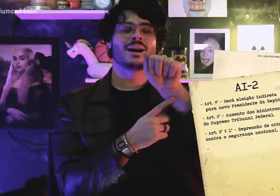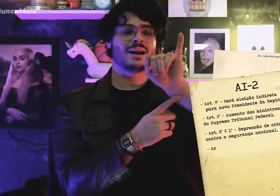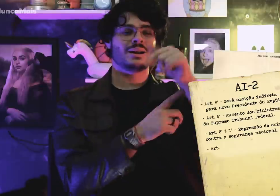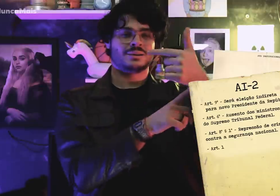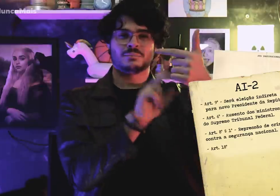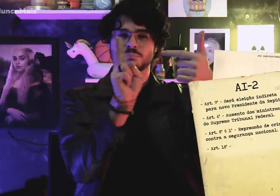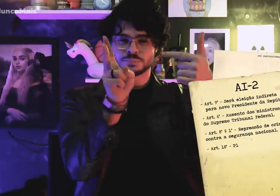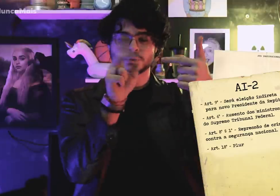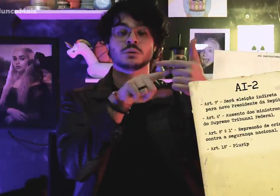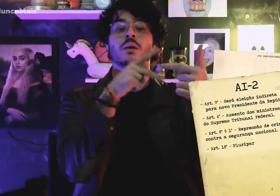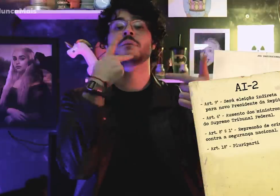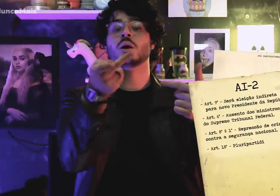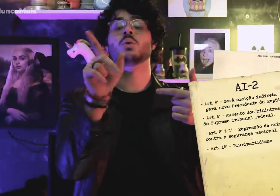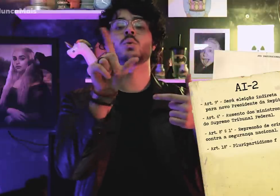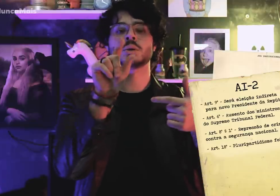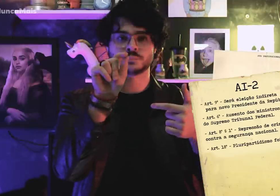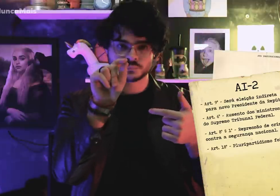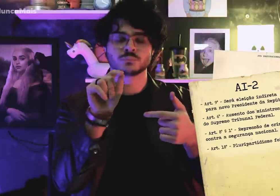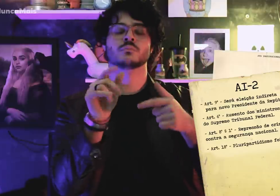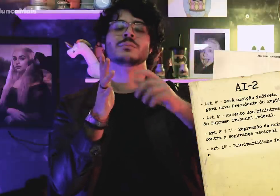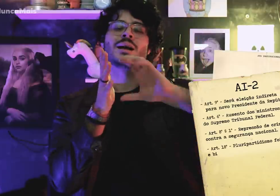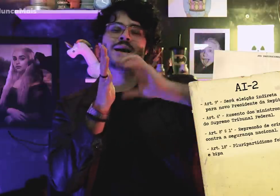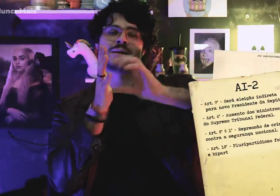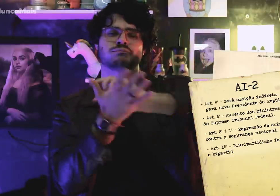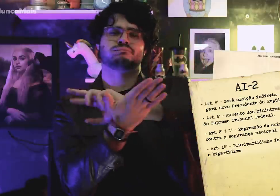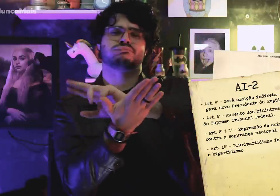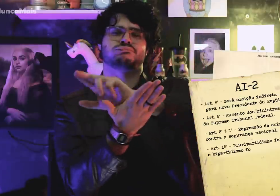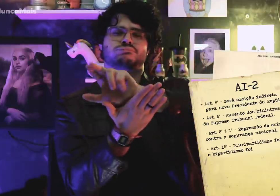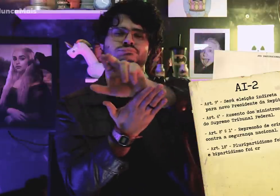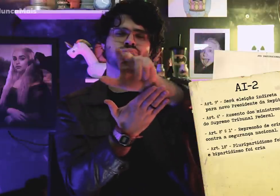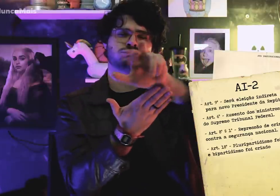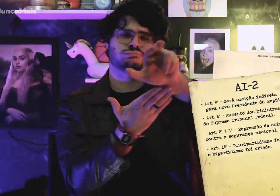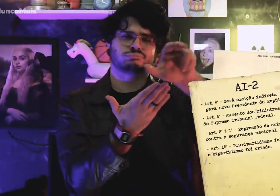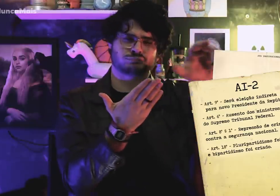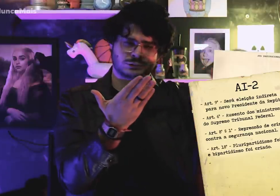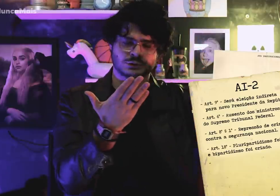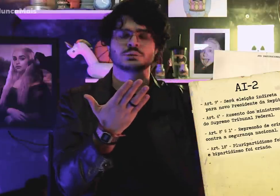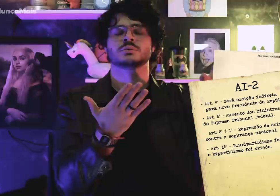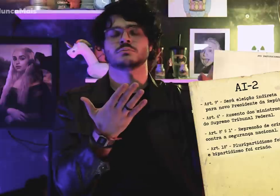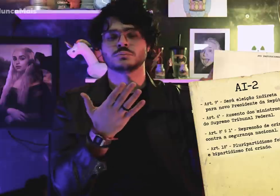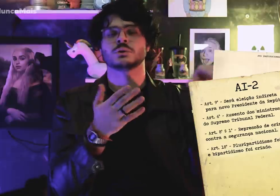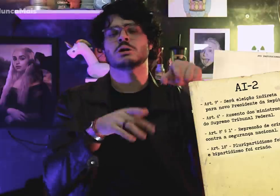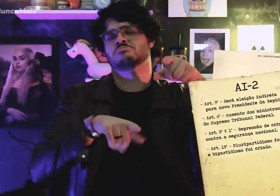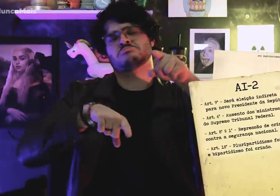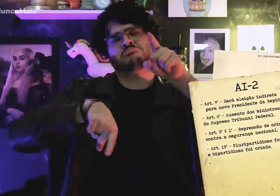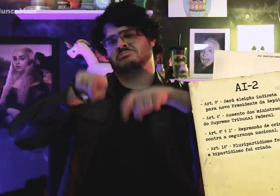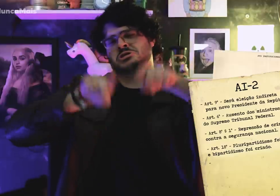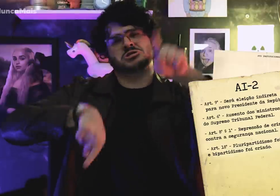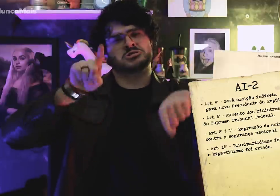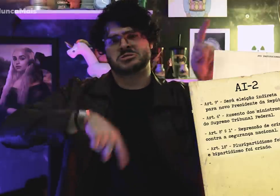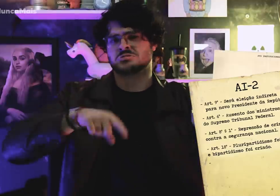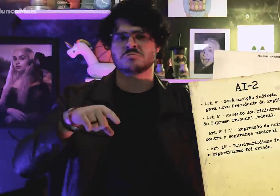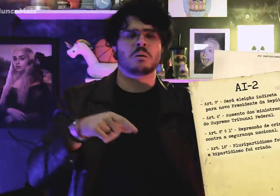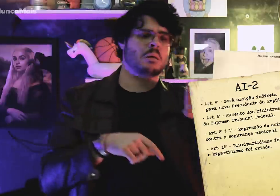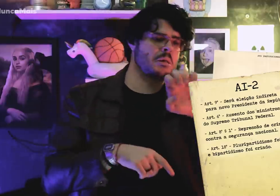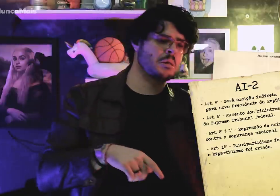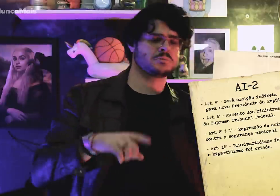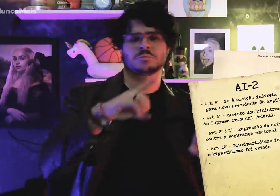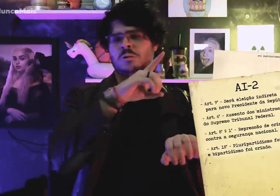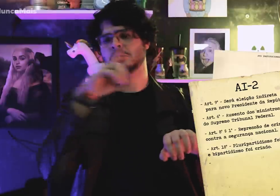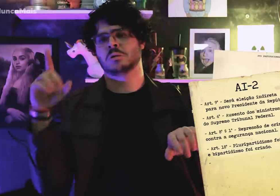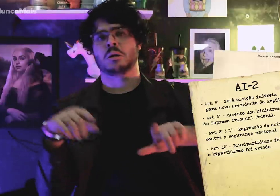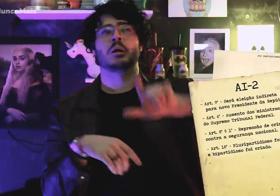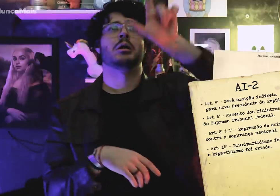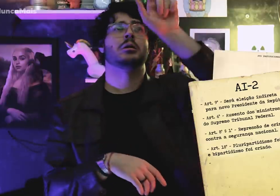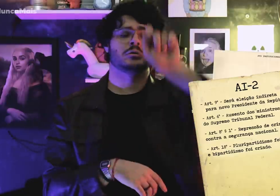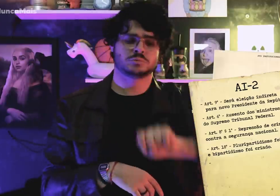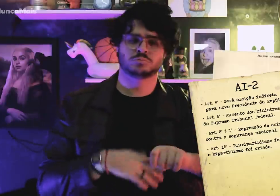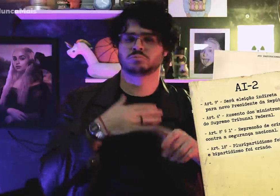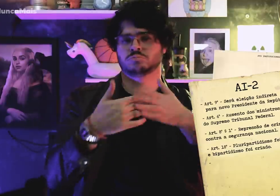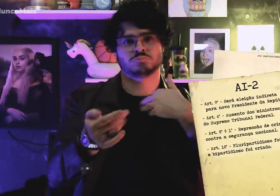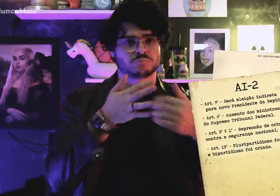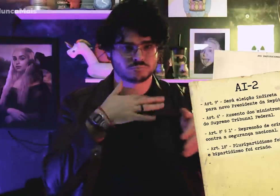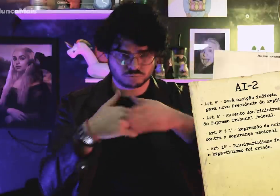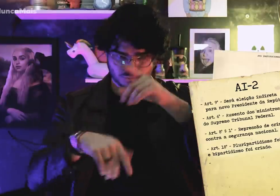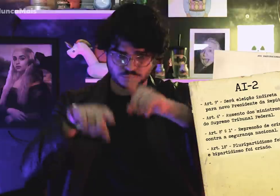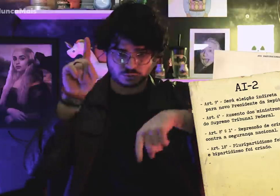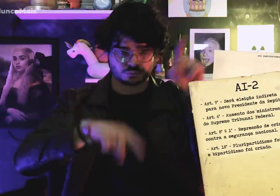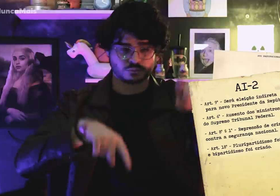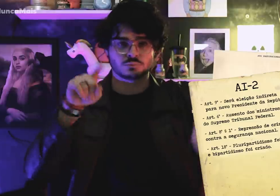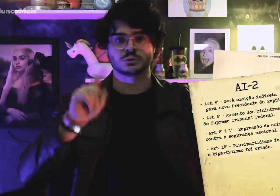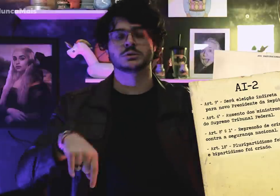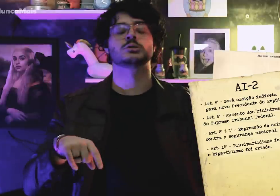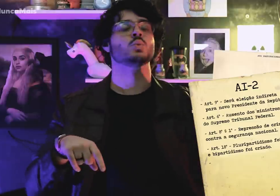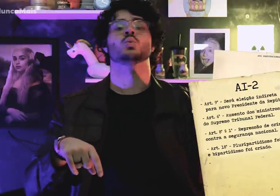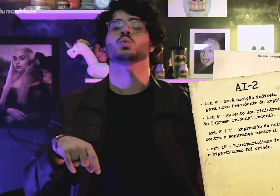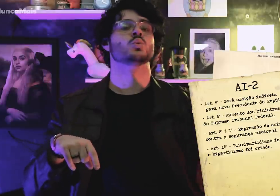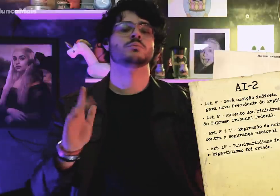Through AI-2, multipartyism like the independent political ideology parties